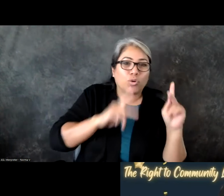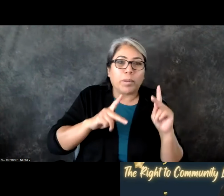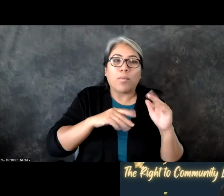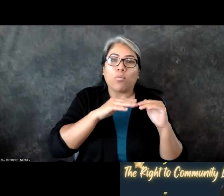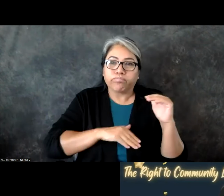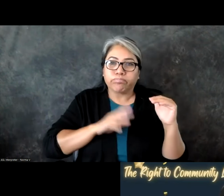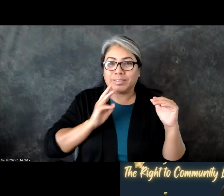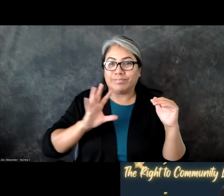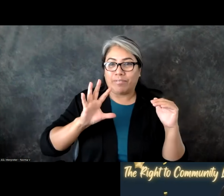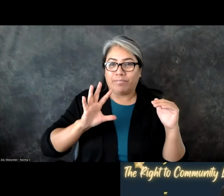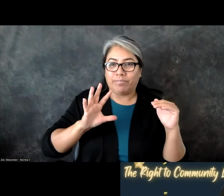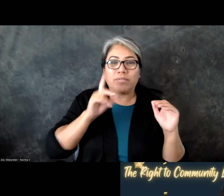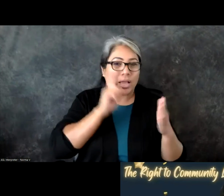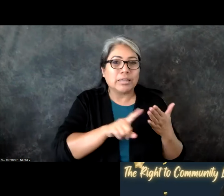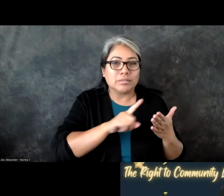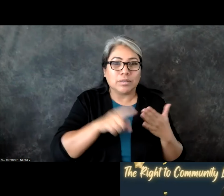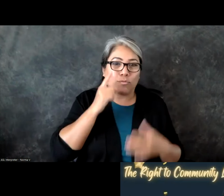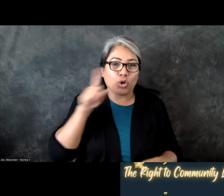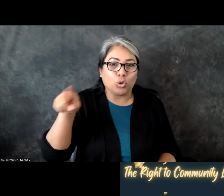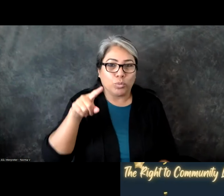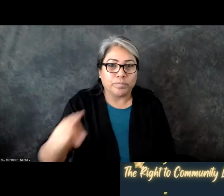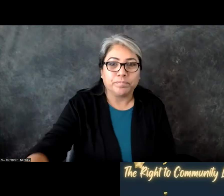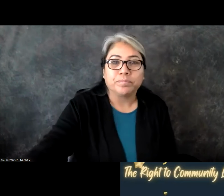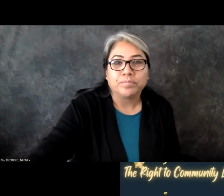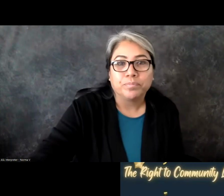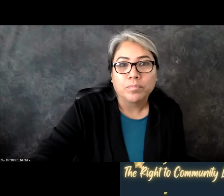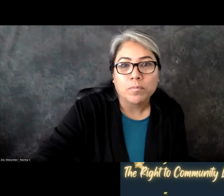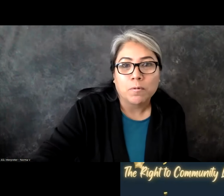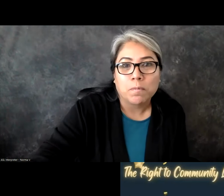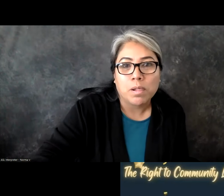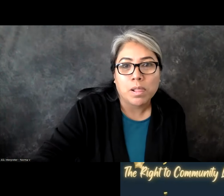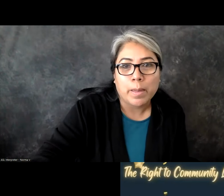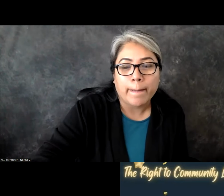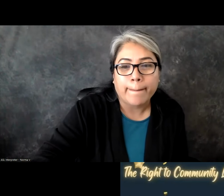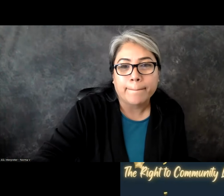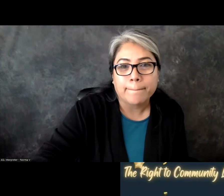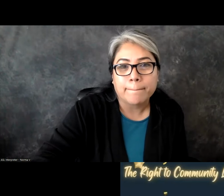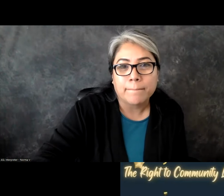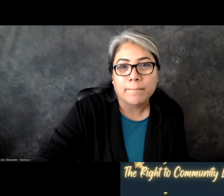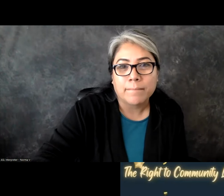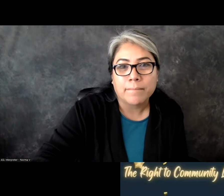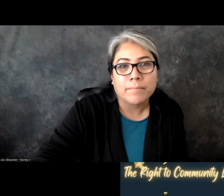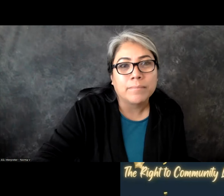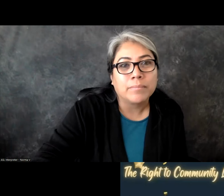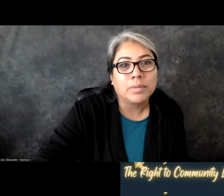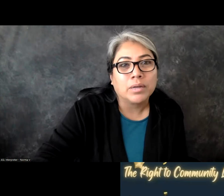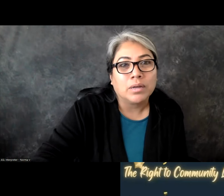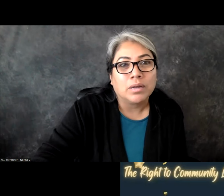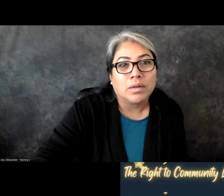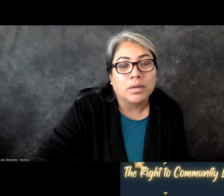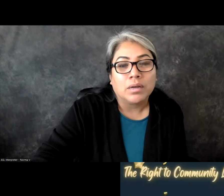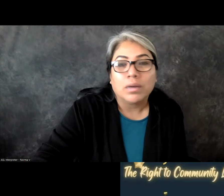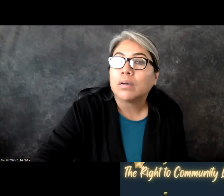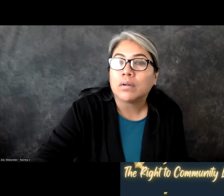are 65 and older, it does not matter what your assets are. I'll have to look back and see for people under 65. I can